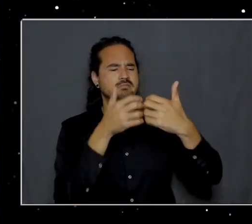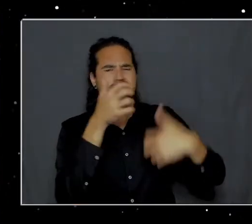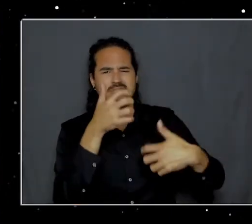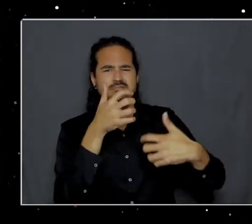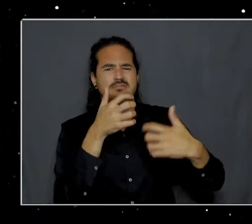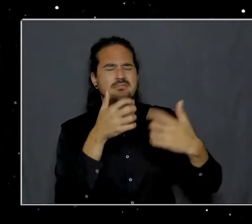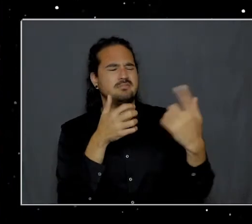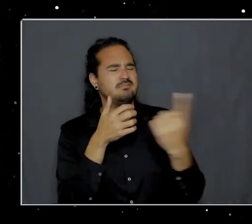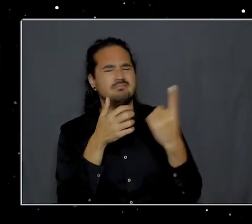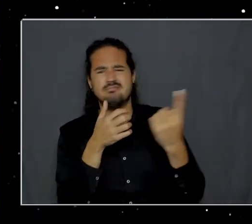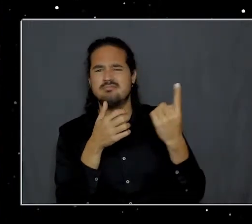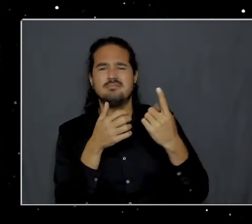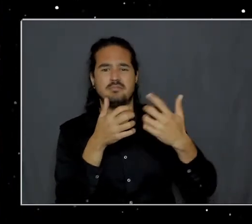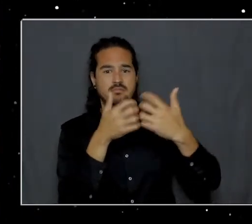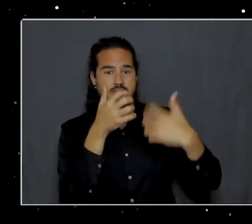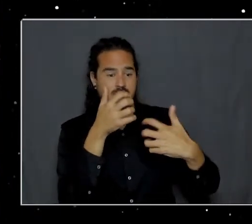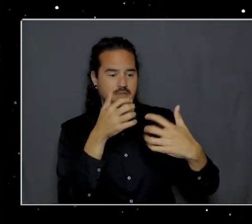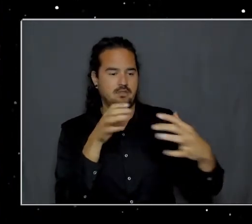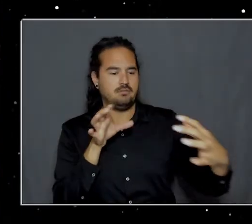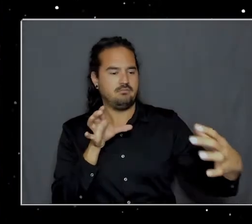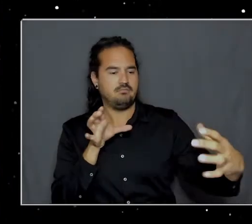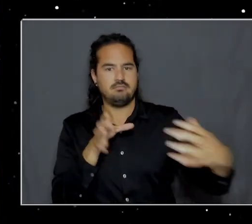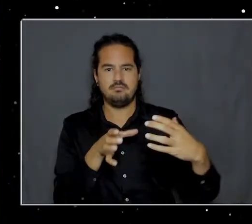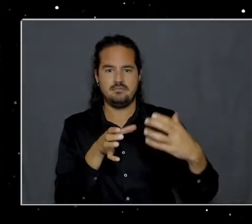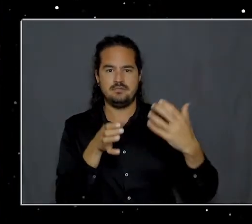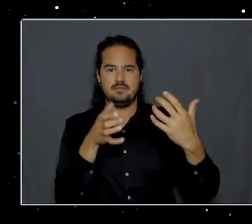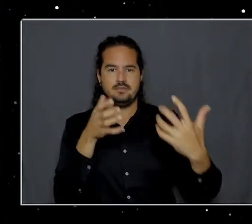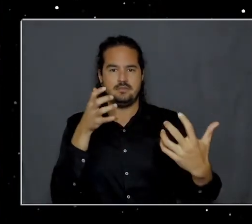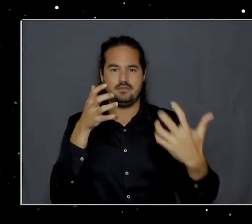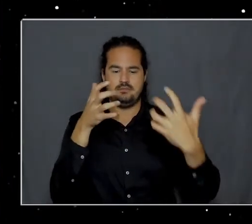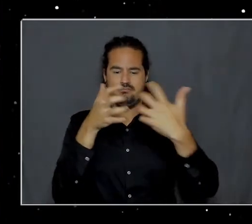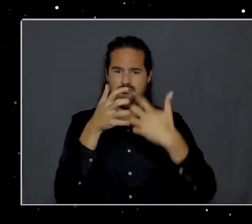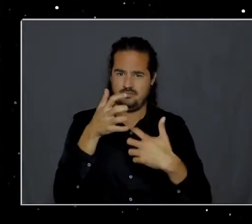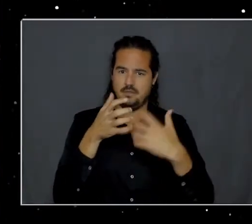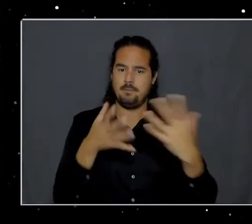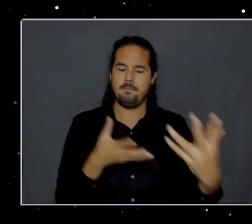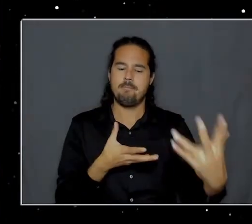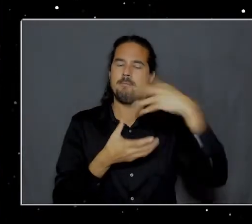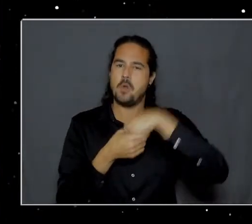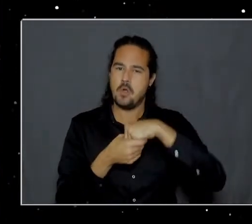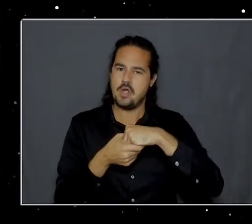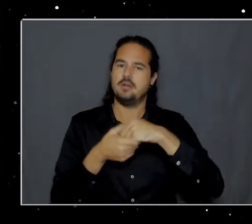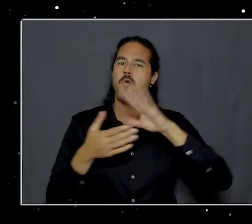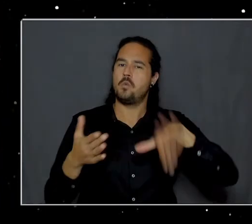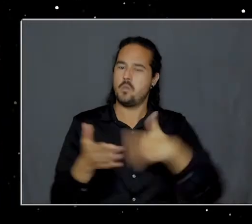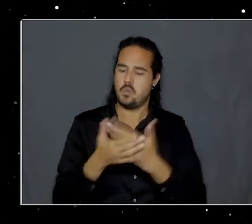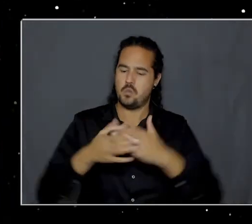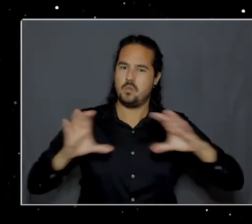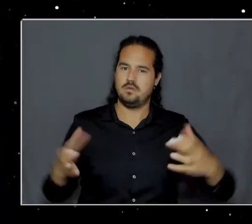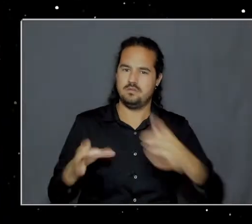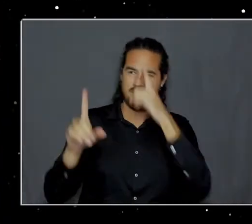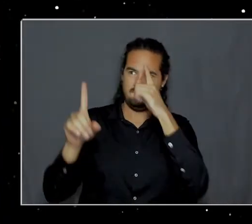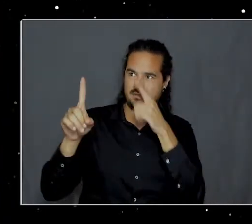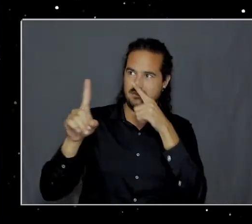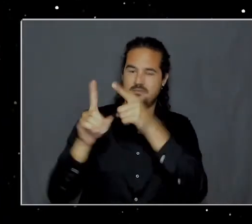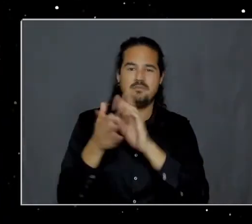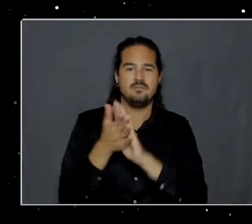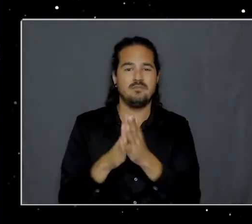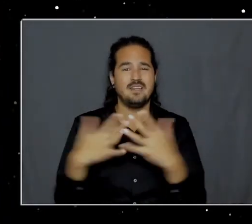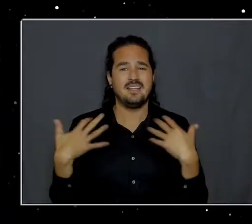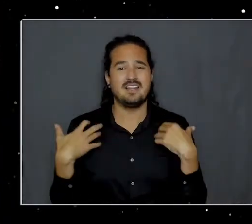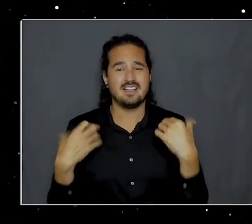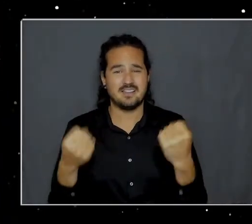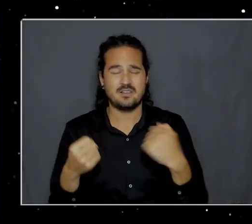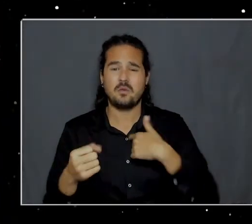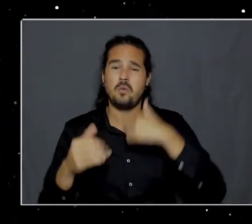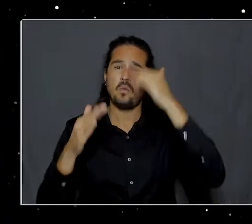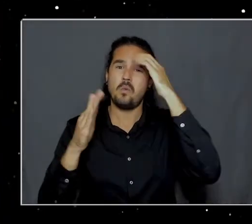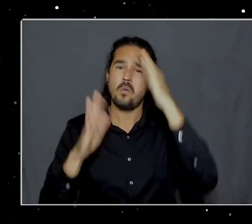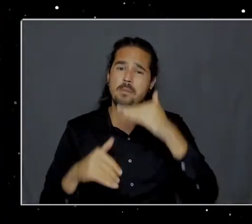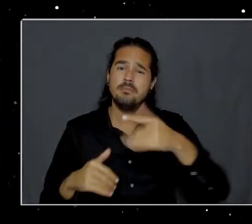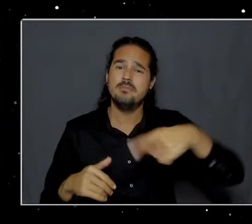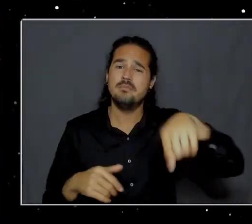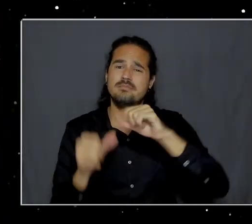WITH US AS A PART OF A WHOLE